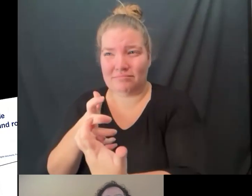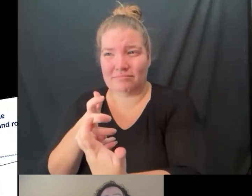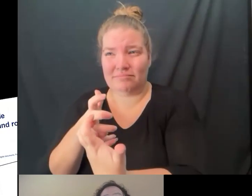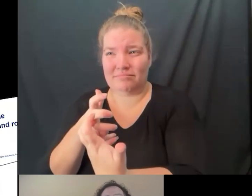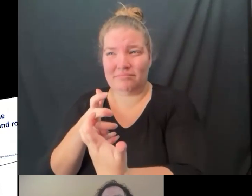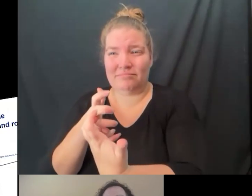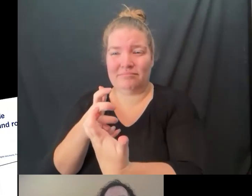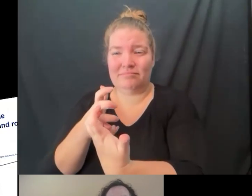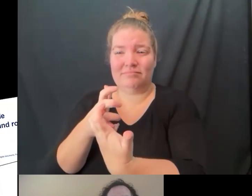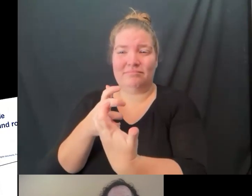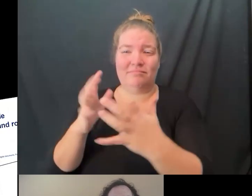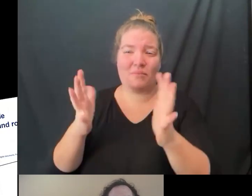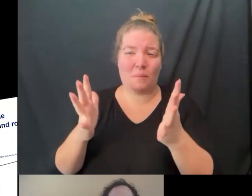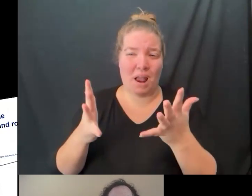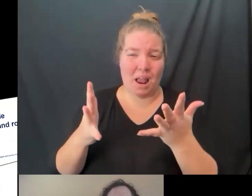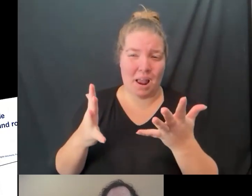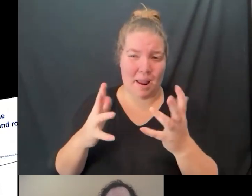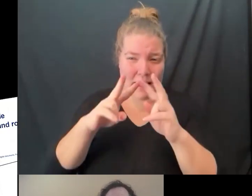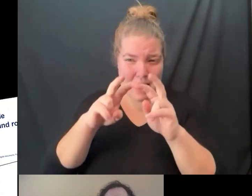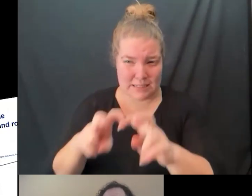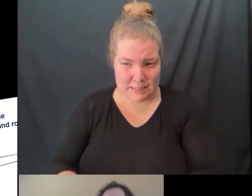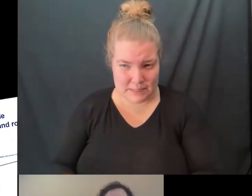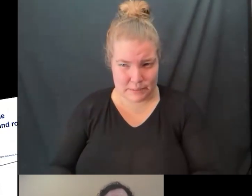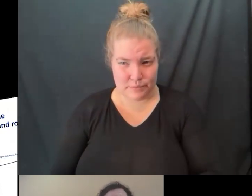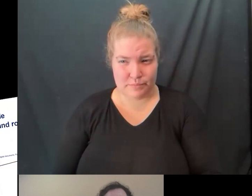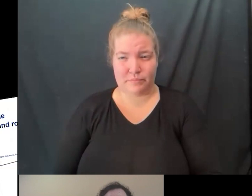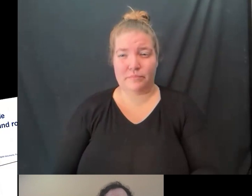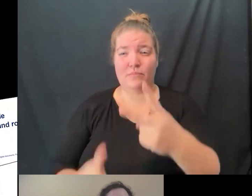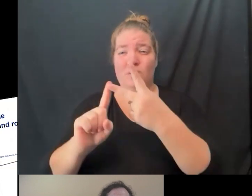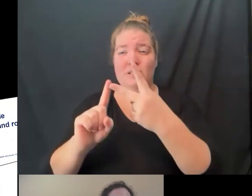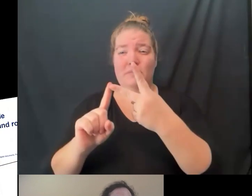or how they apply to your customers. The second thing is you're going to take